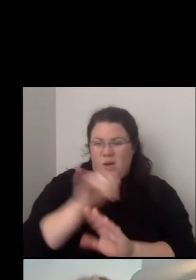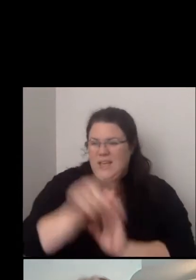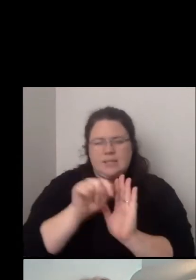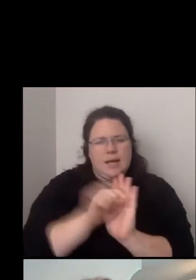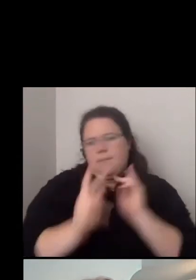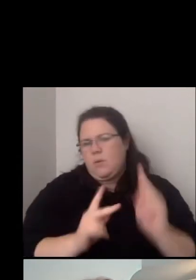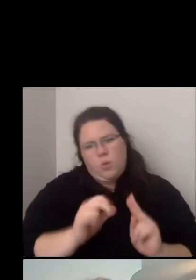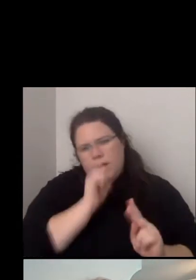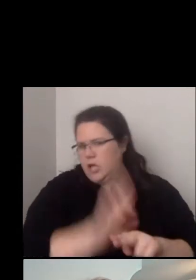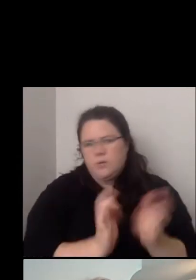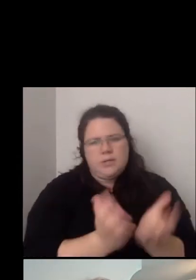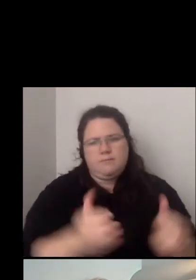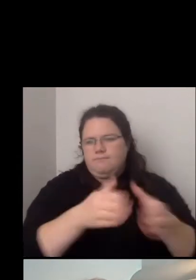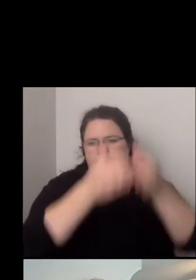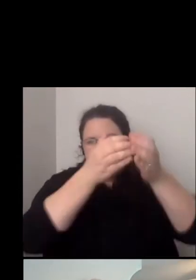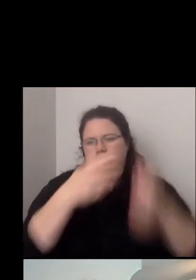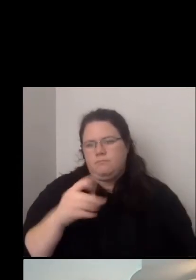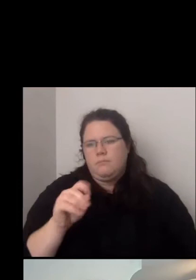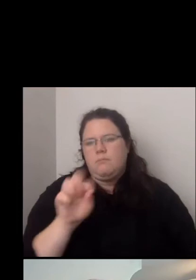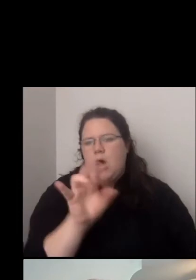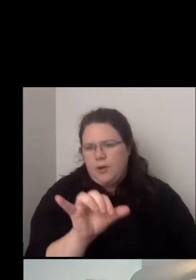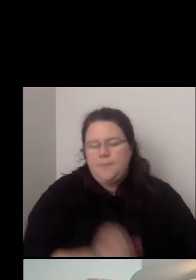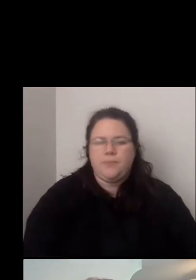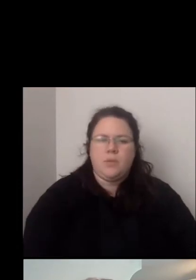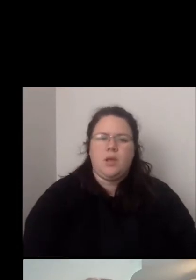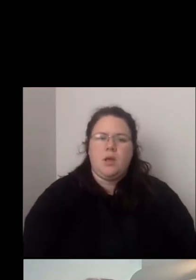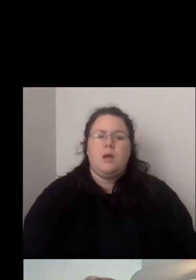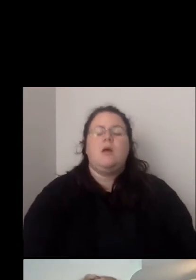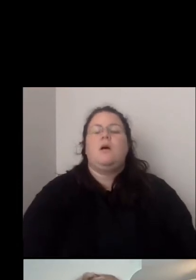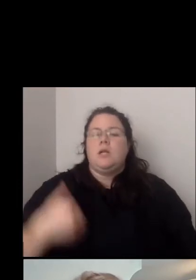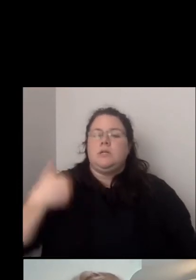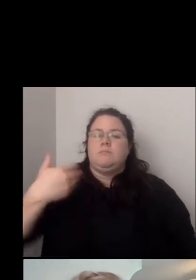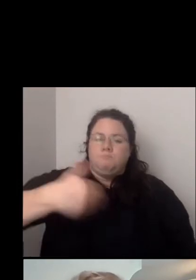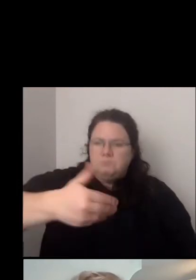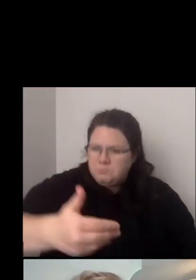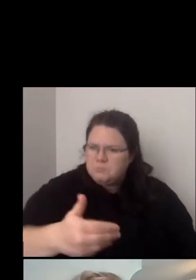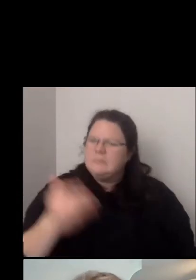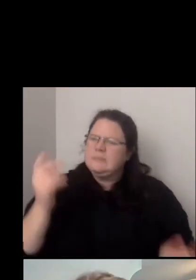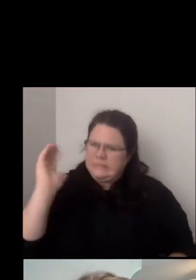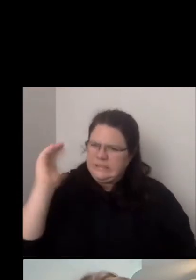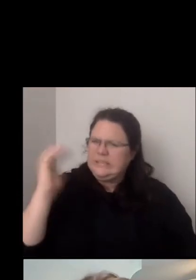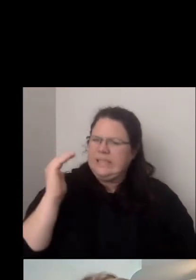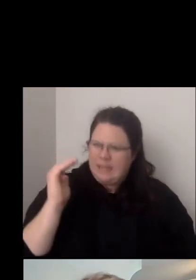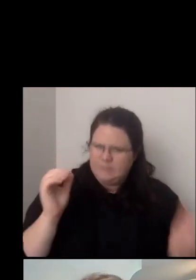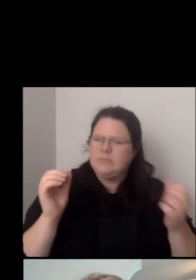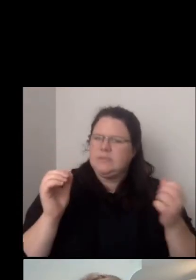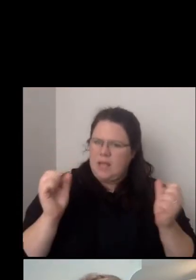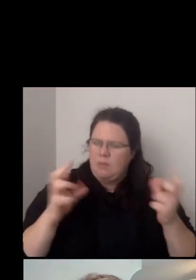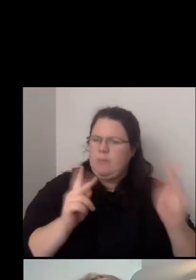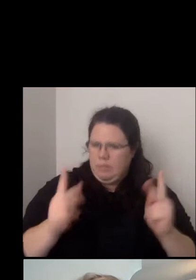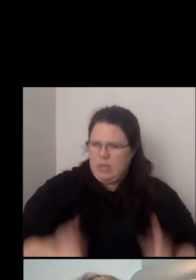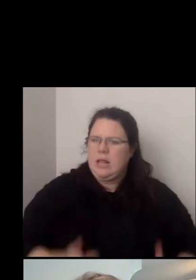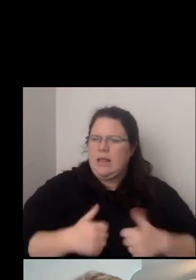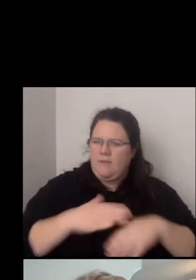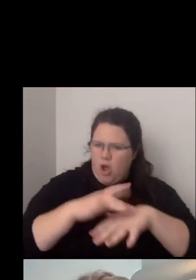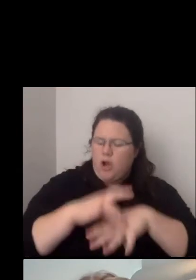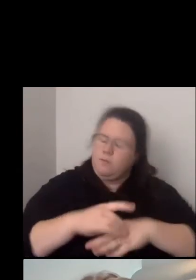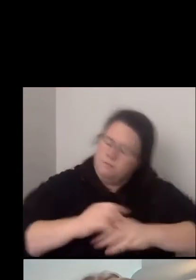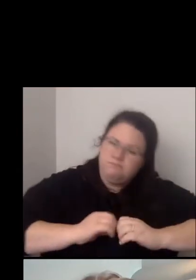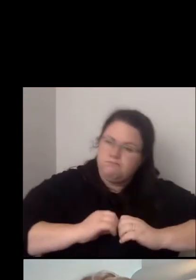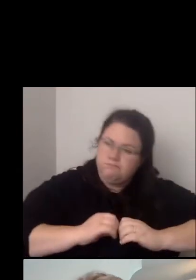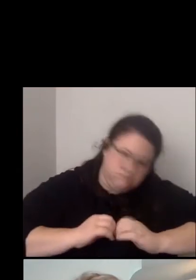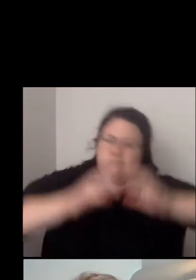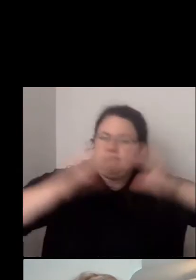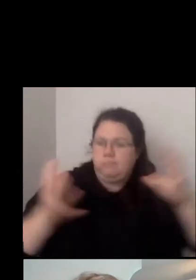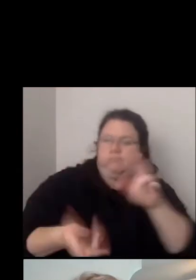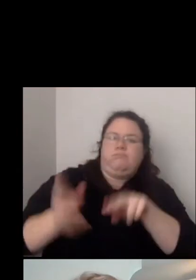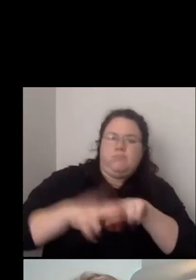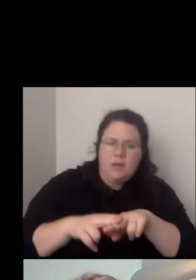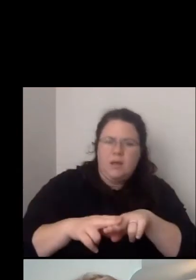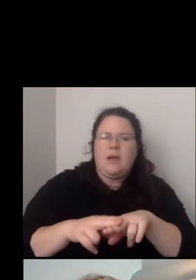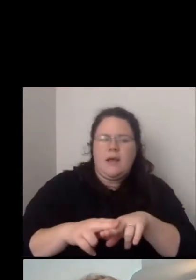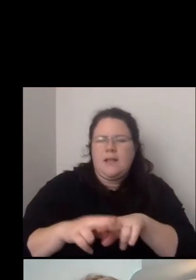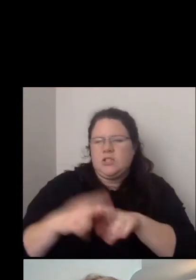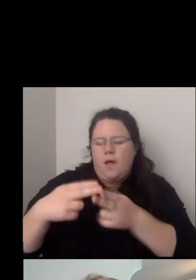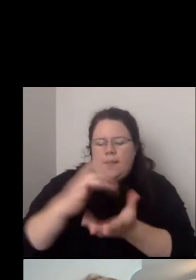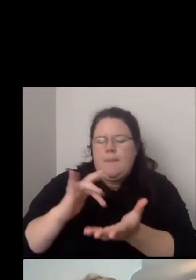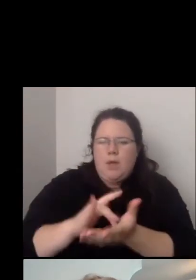And then we get -- there's a lot more population -- there seems to be a population boom, starting around 200 BC. In the middle Woodland period, and the extending into the late Woodland period.